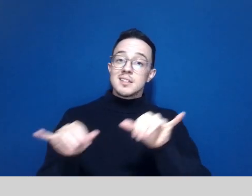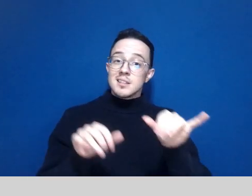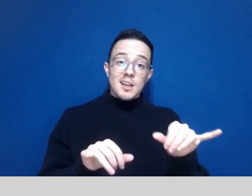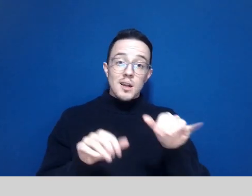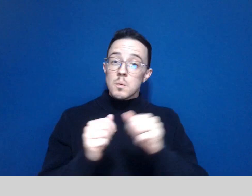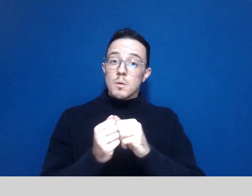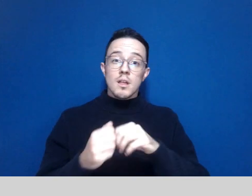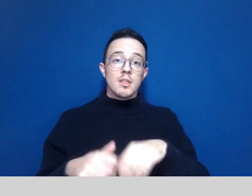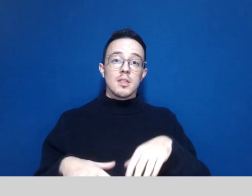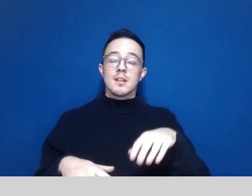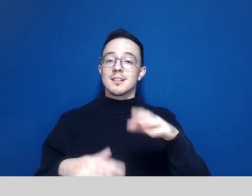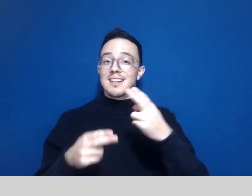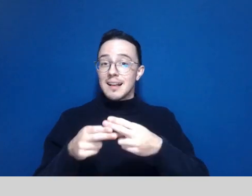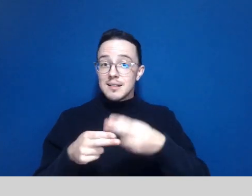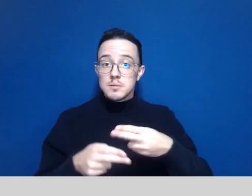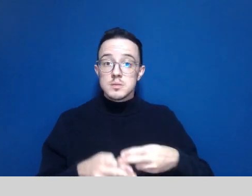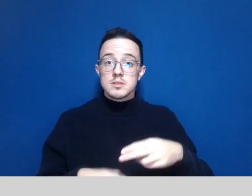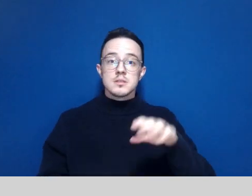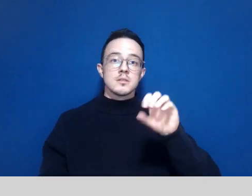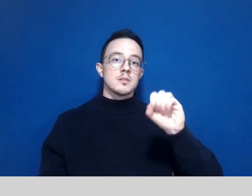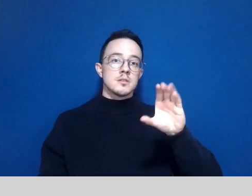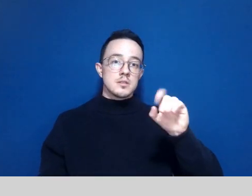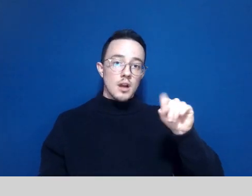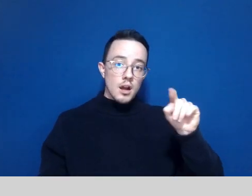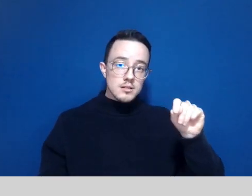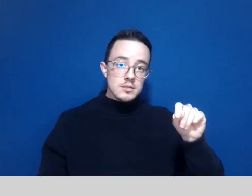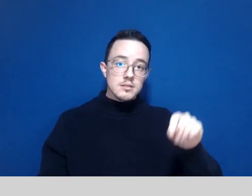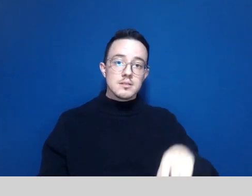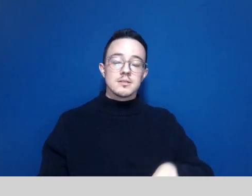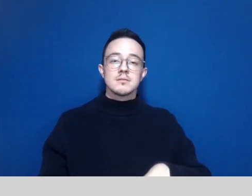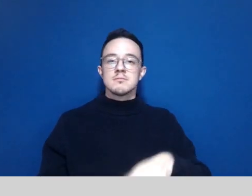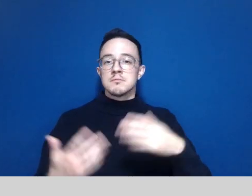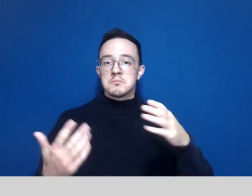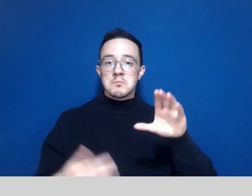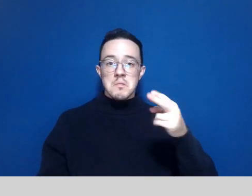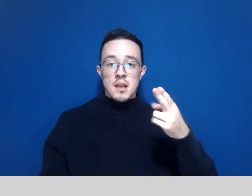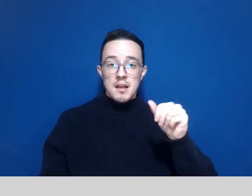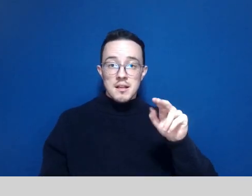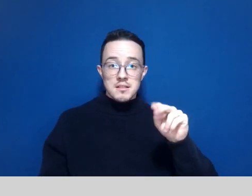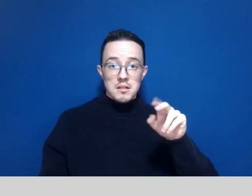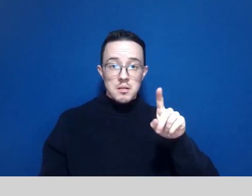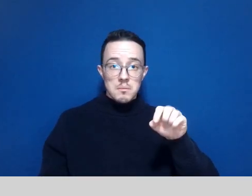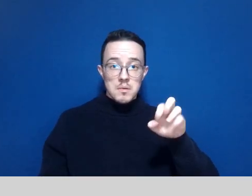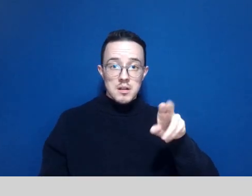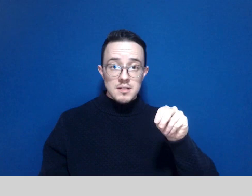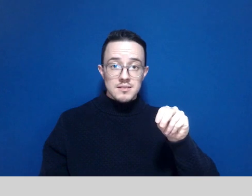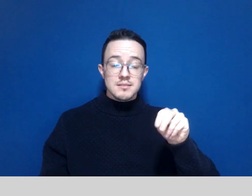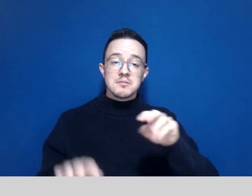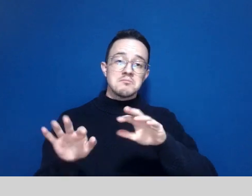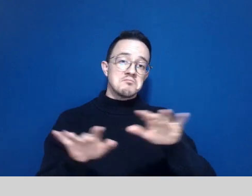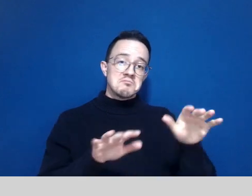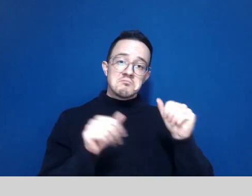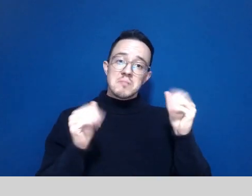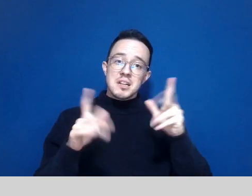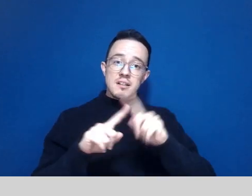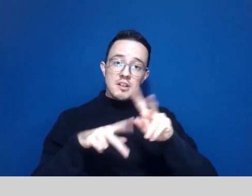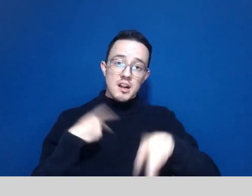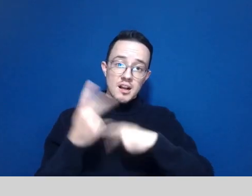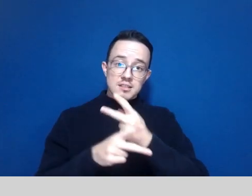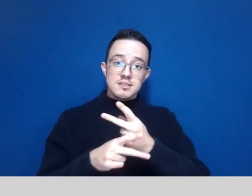Now, I can't promise you it's going to correct things like if you want to talk about, for the NBA fans out there